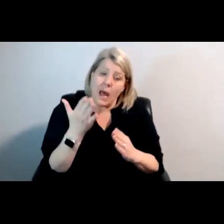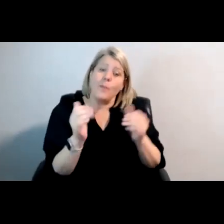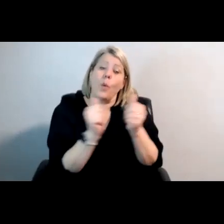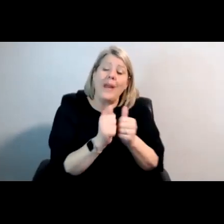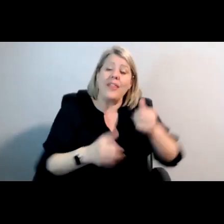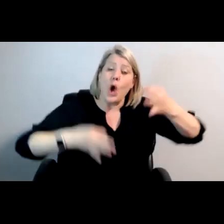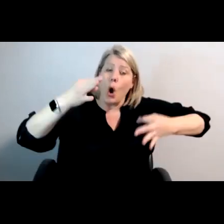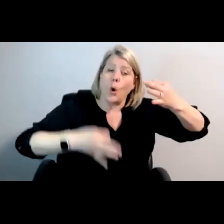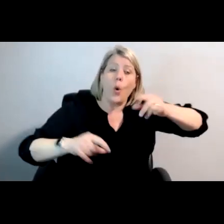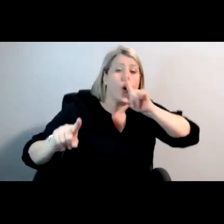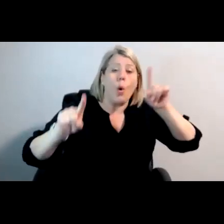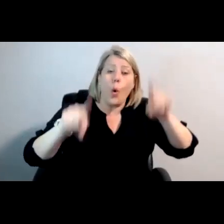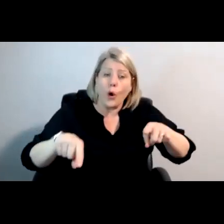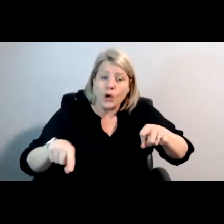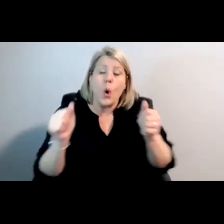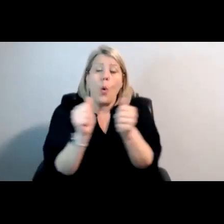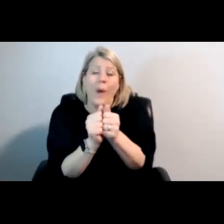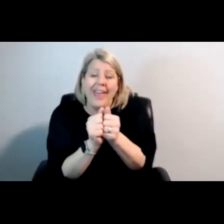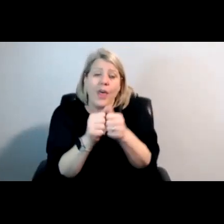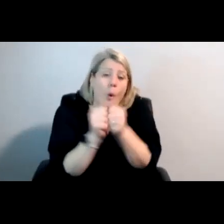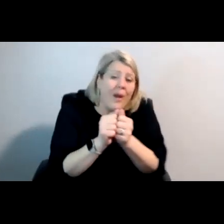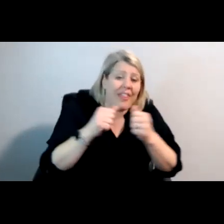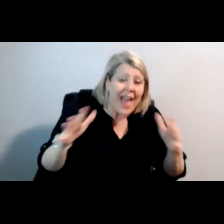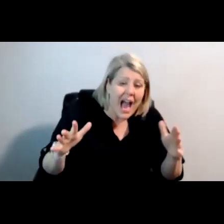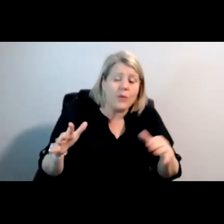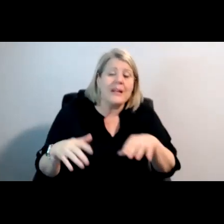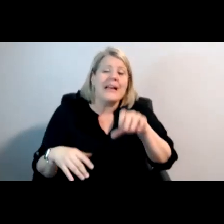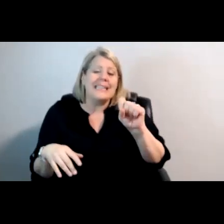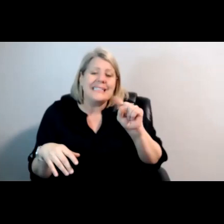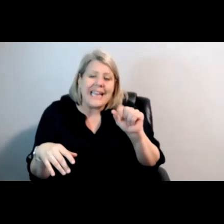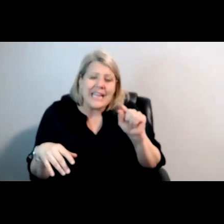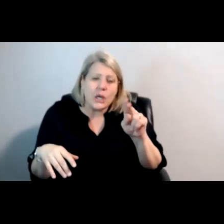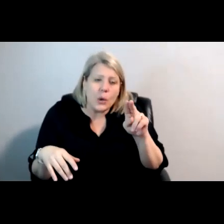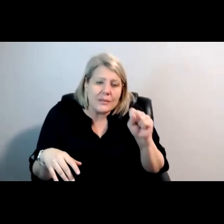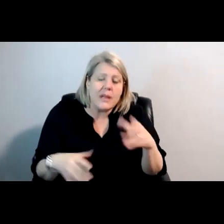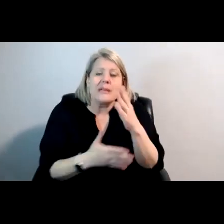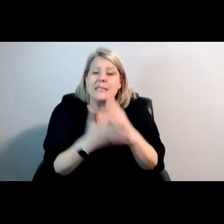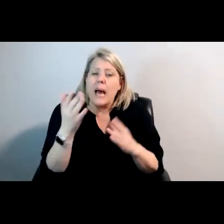with and without statutes. Some are recognizing them through pilot projects. Some are recognizing them